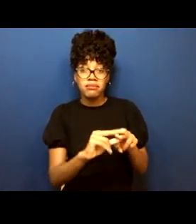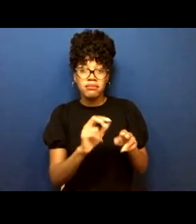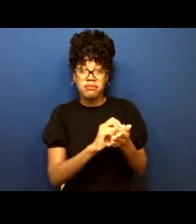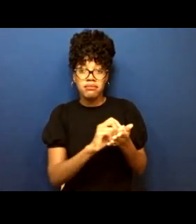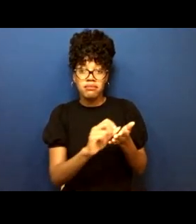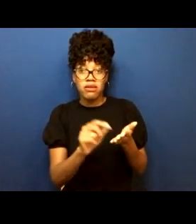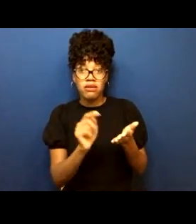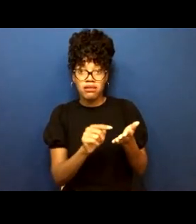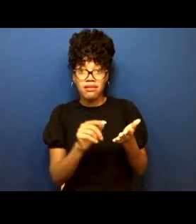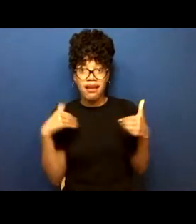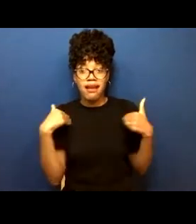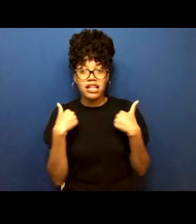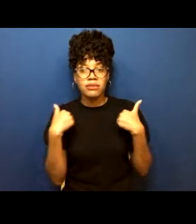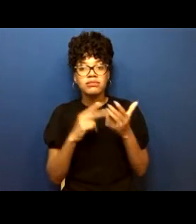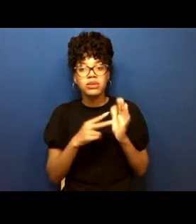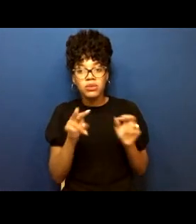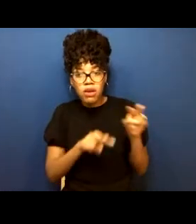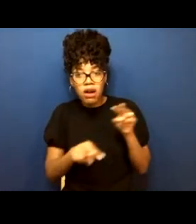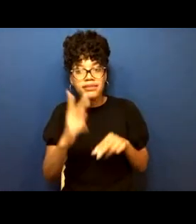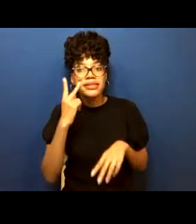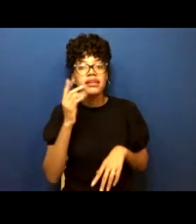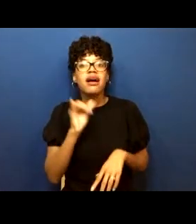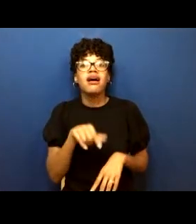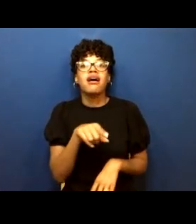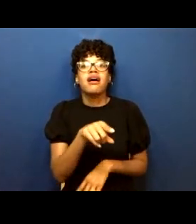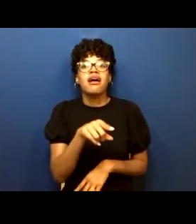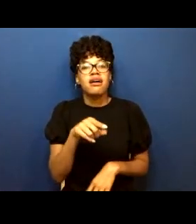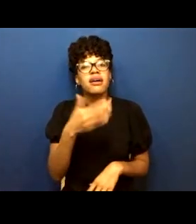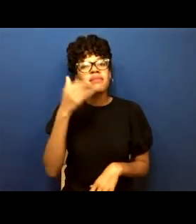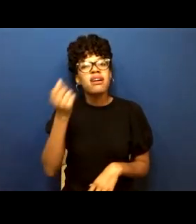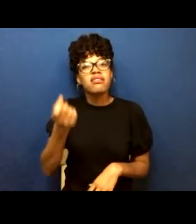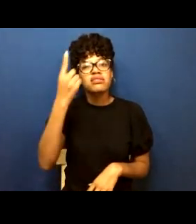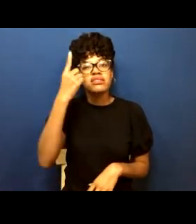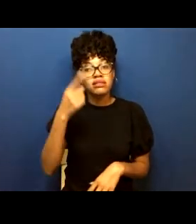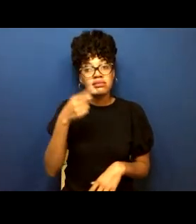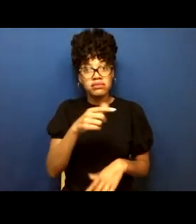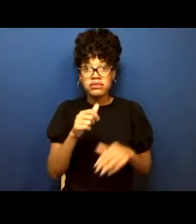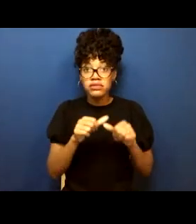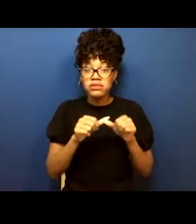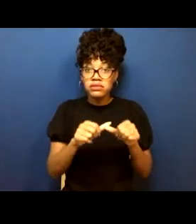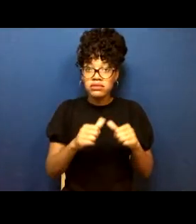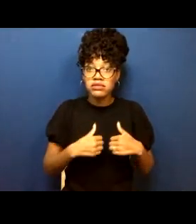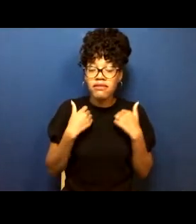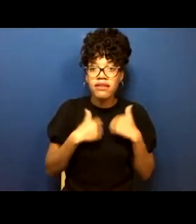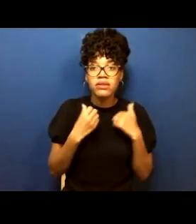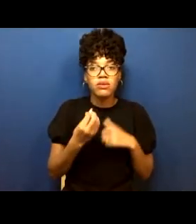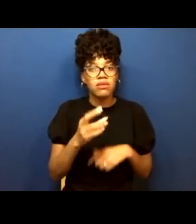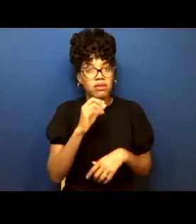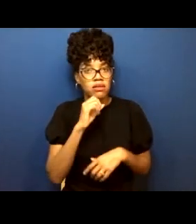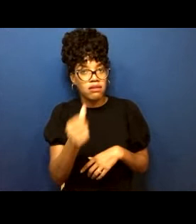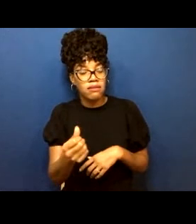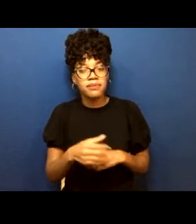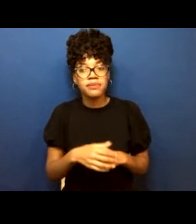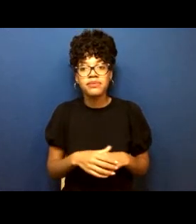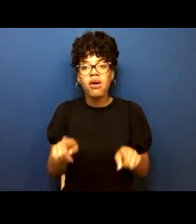And that information helps us better understand how well the population is surviving and also how often they're having pups.